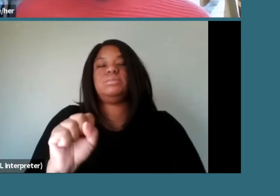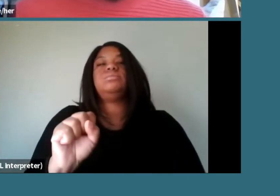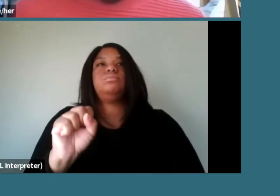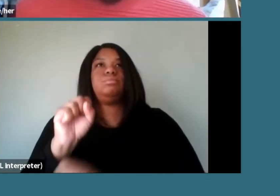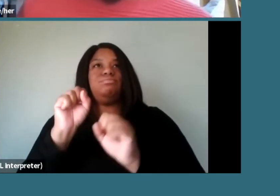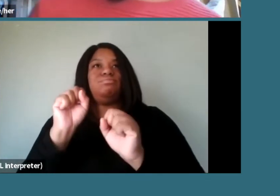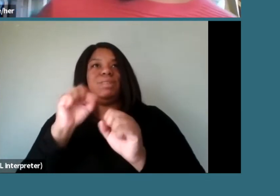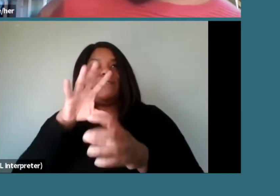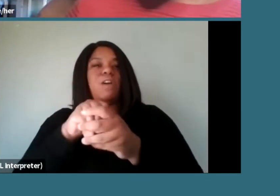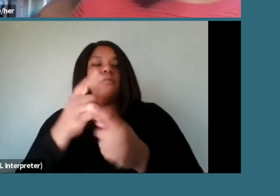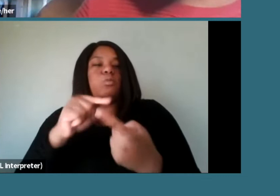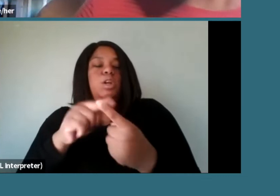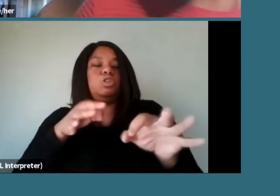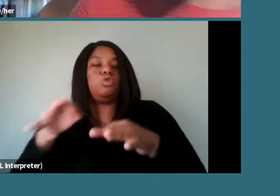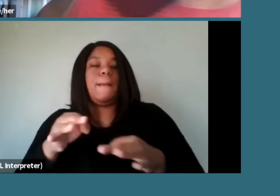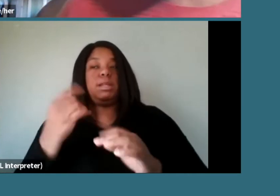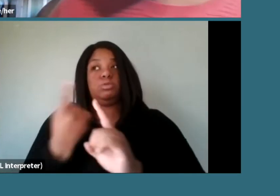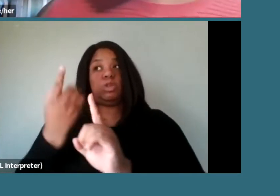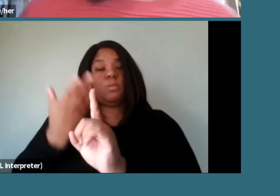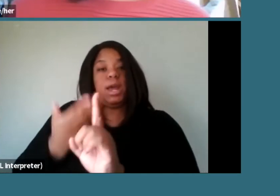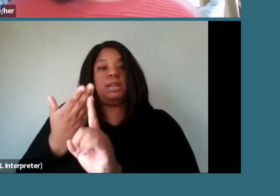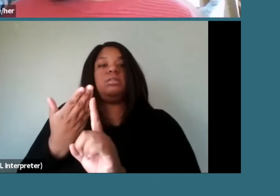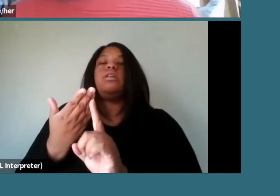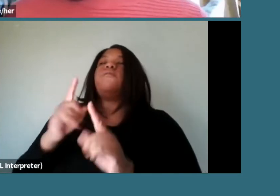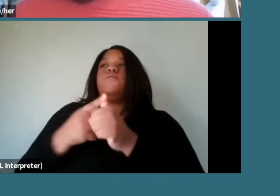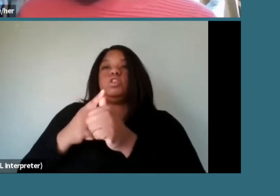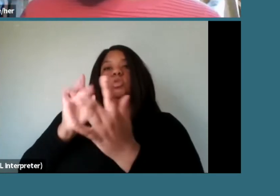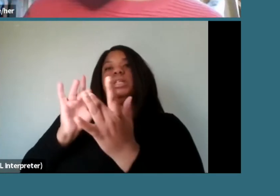So first I would say reaching out to the person who you are describing.